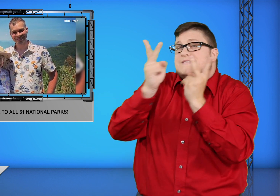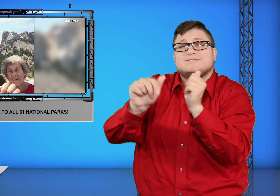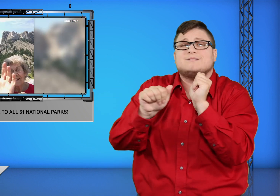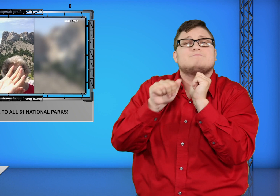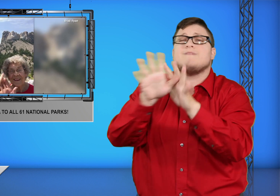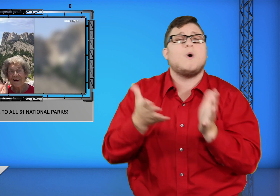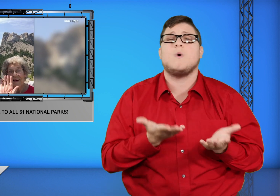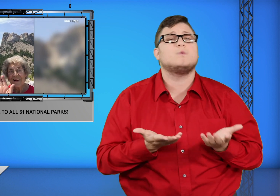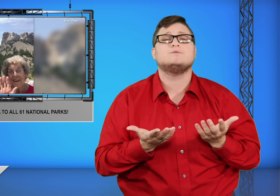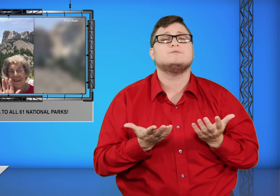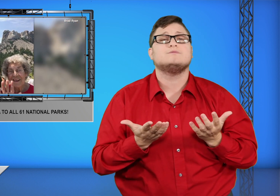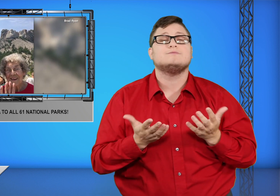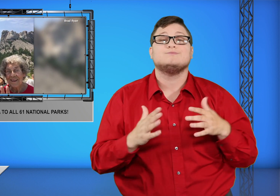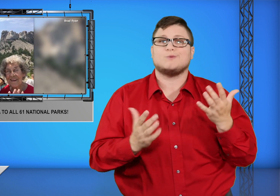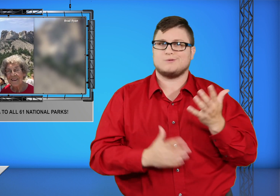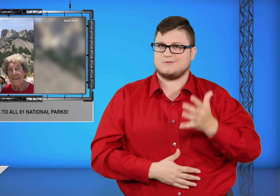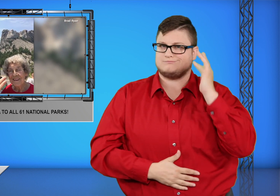mountain.